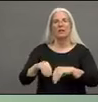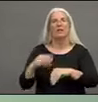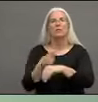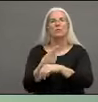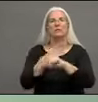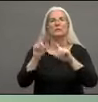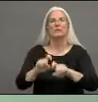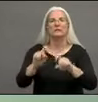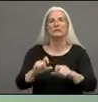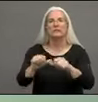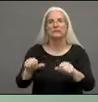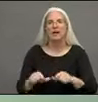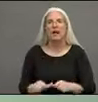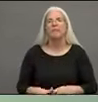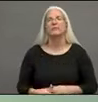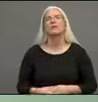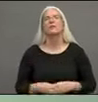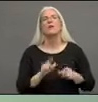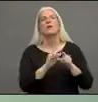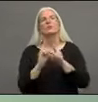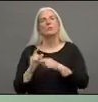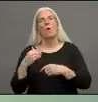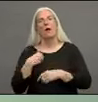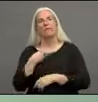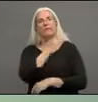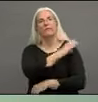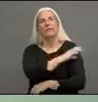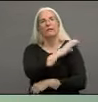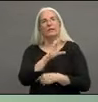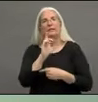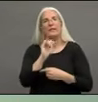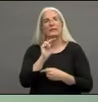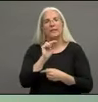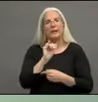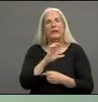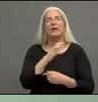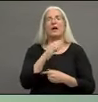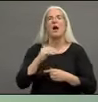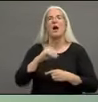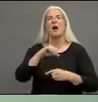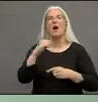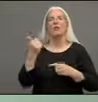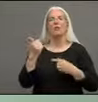health providers that continue to do the test at their regular locations.